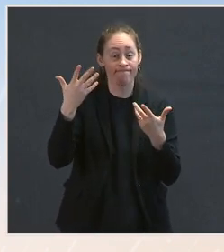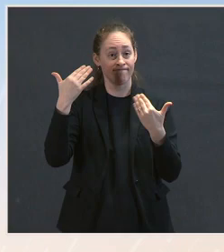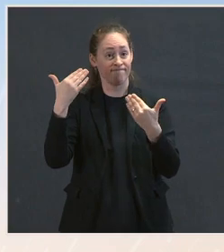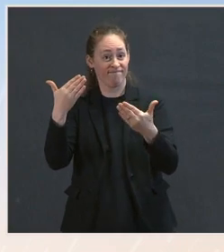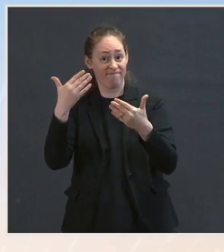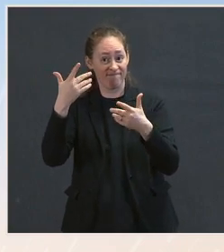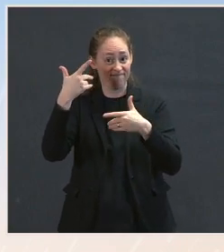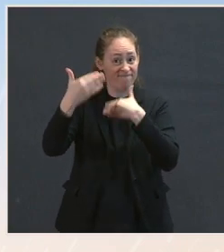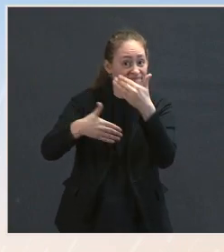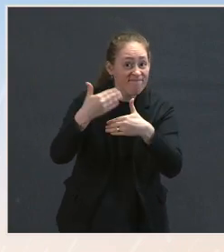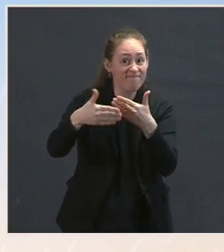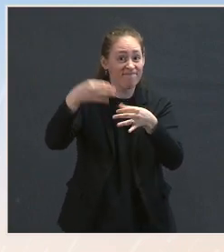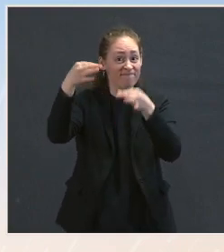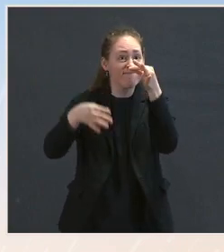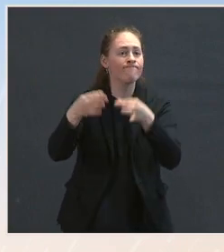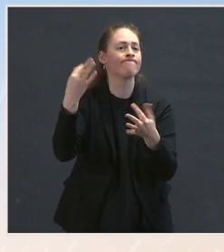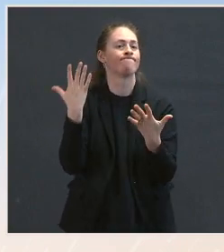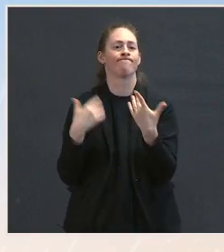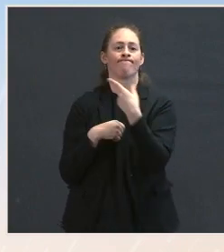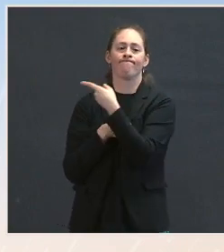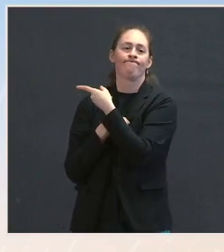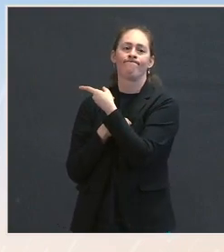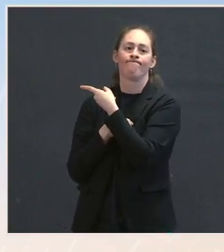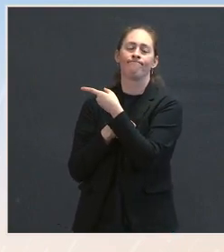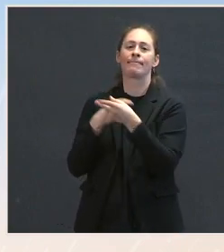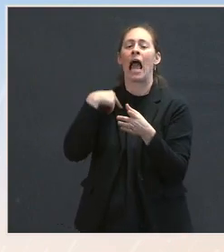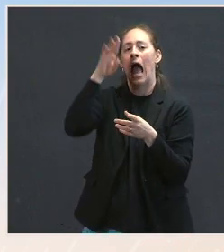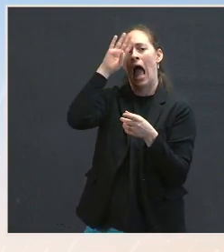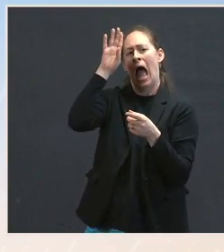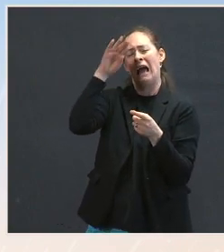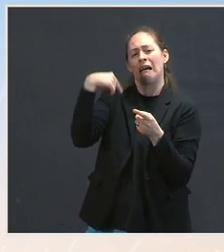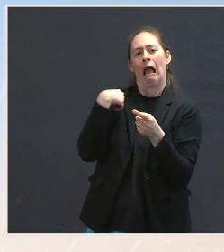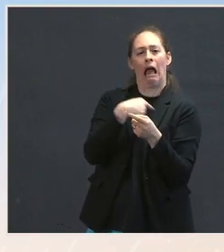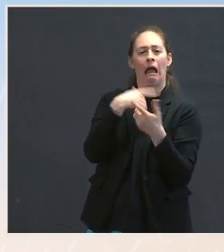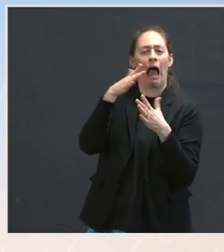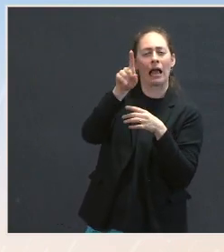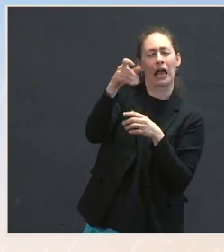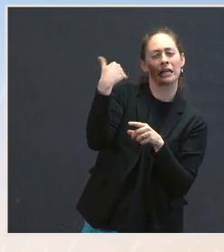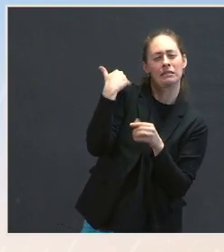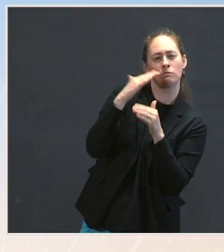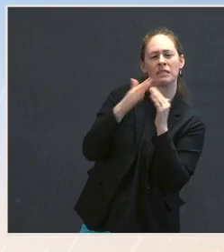about this this weekend, but I'll try again: Does President Biden still think Andrew Cuomo